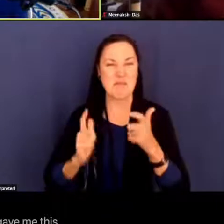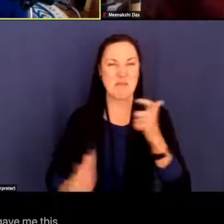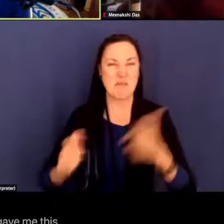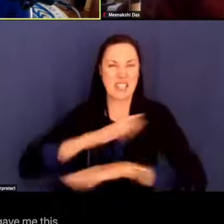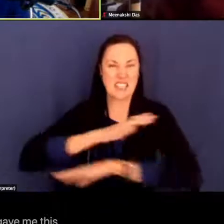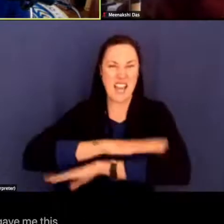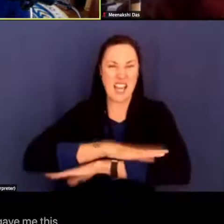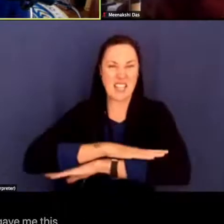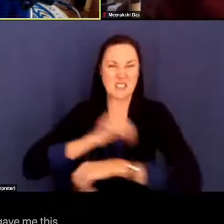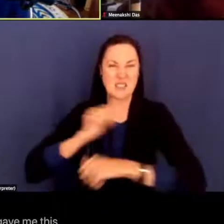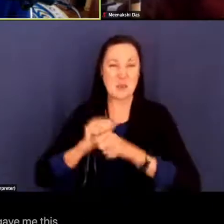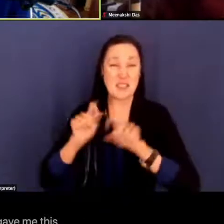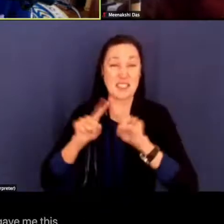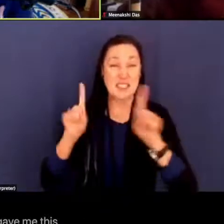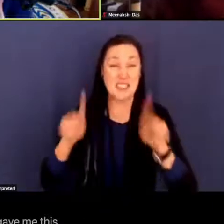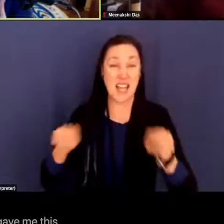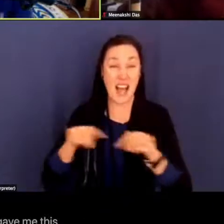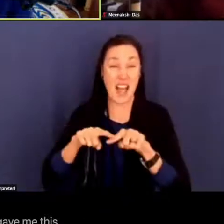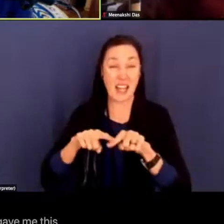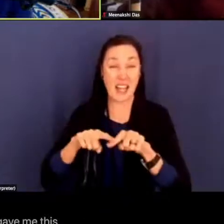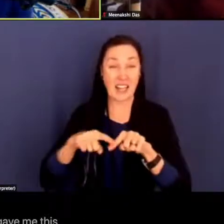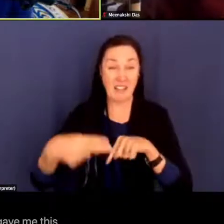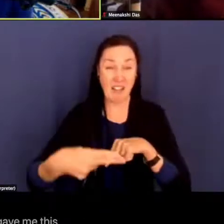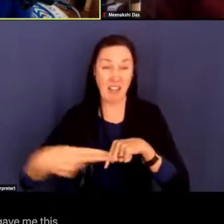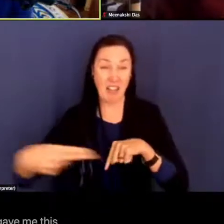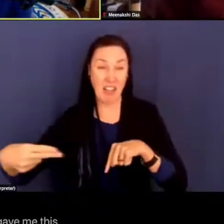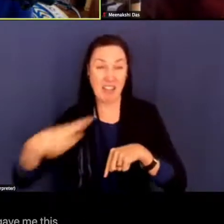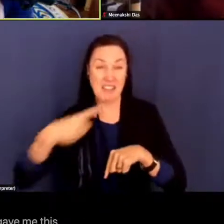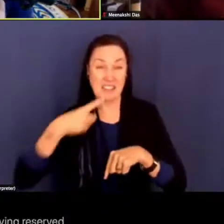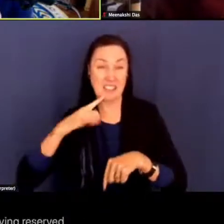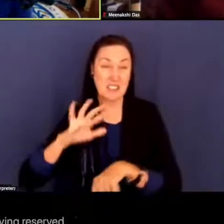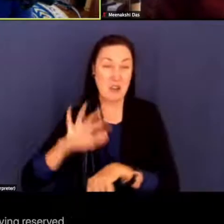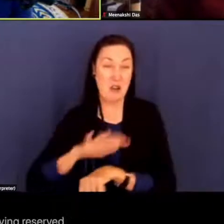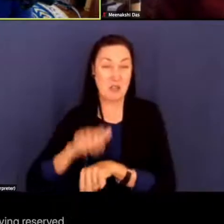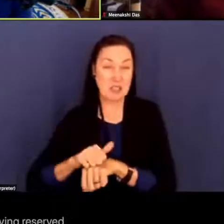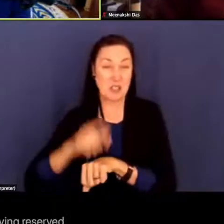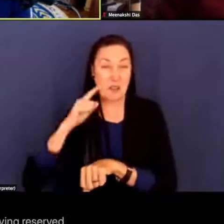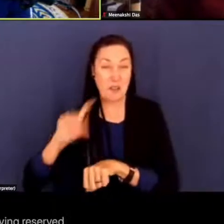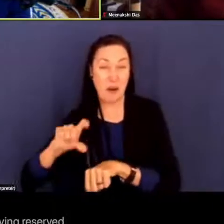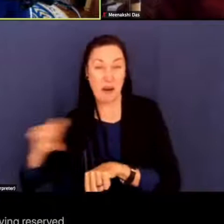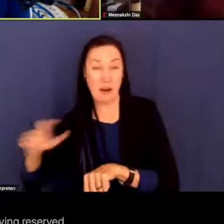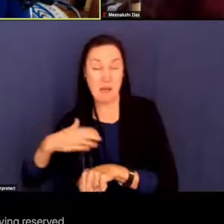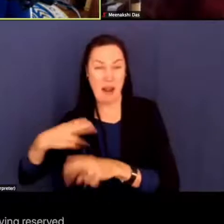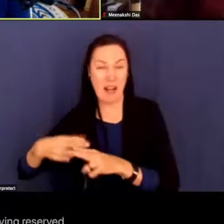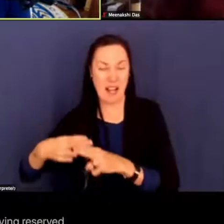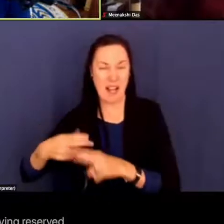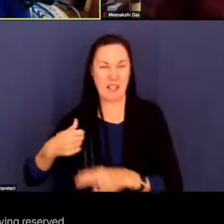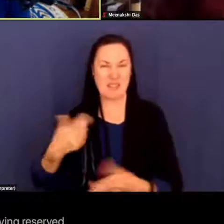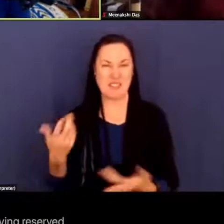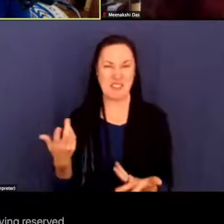no matter what class I was in I always stood out immediately as being other, kind of. So I think